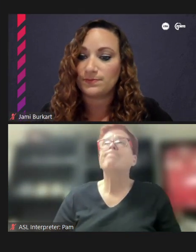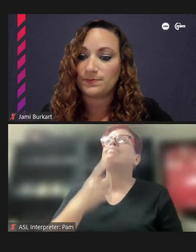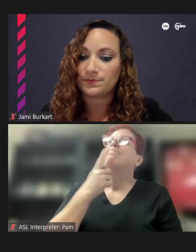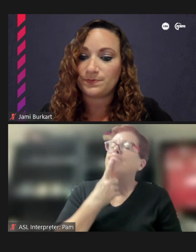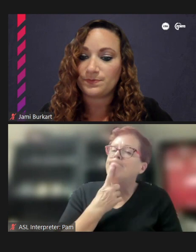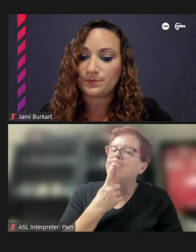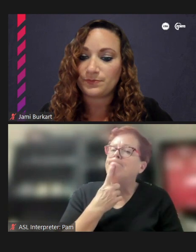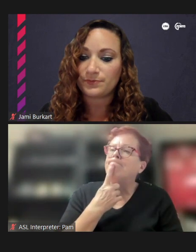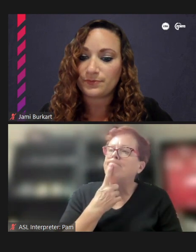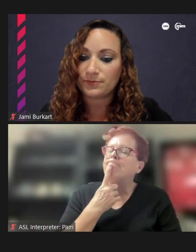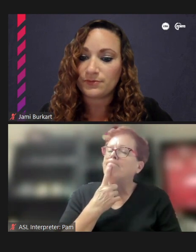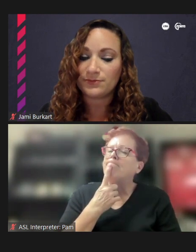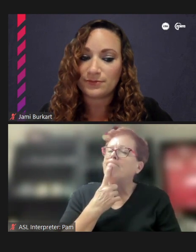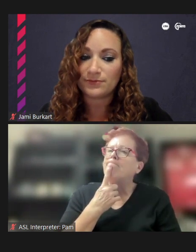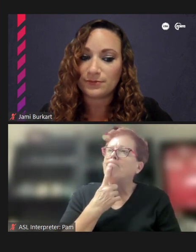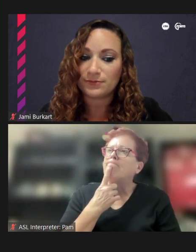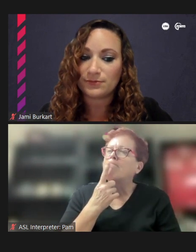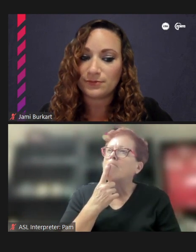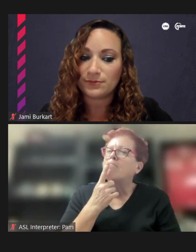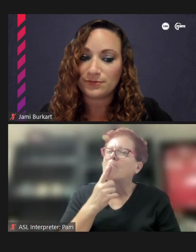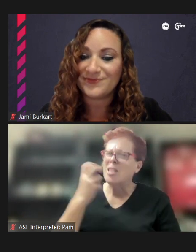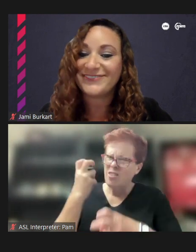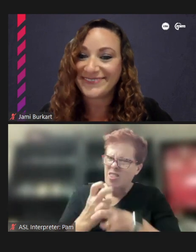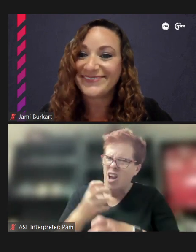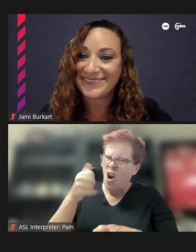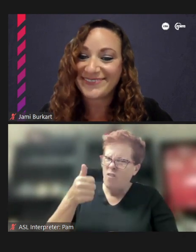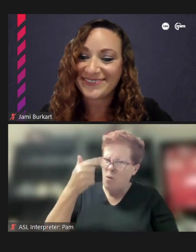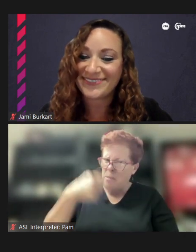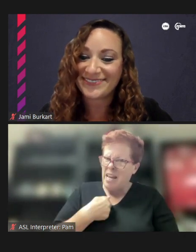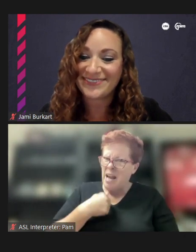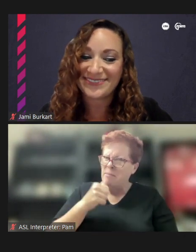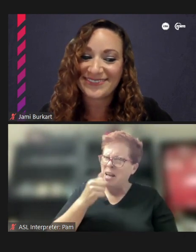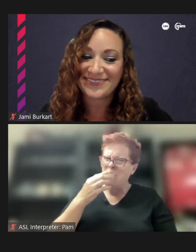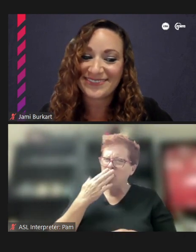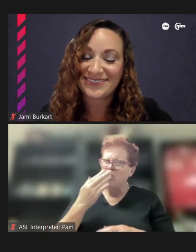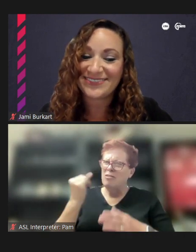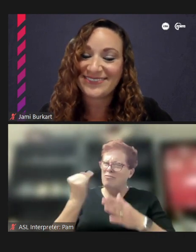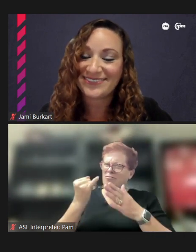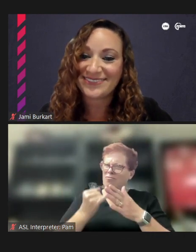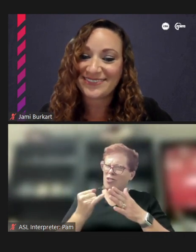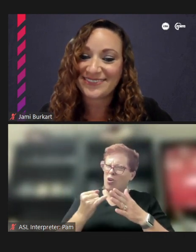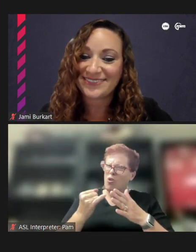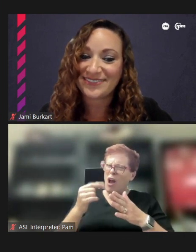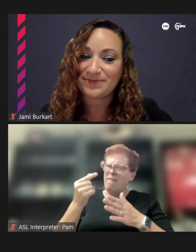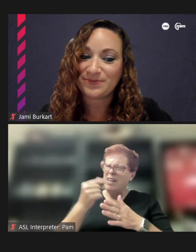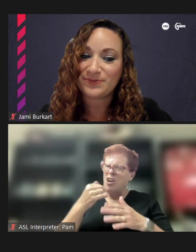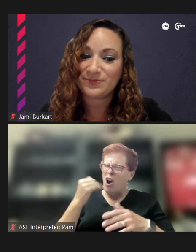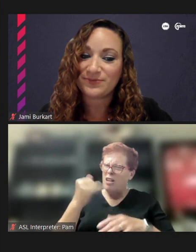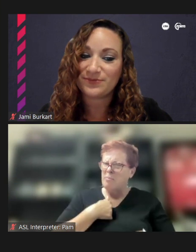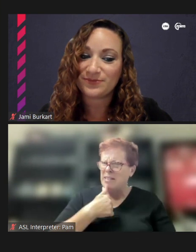That's harder for me. I'm not a graphic artist, you know, and some of the things seem